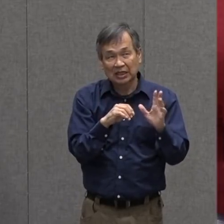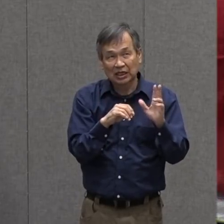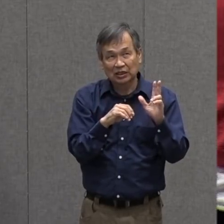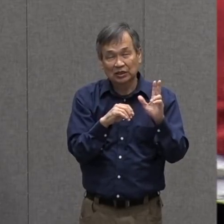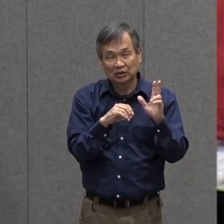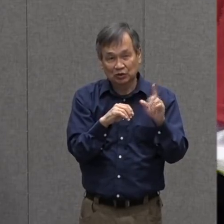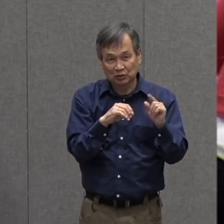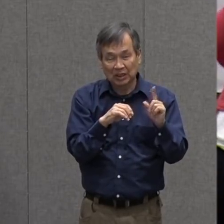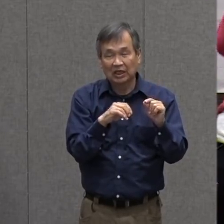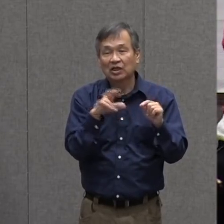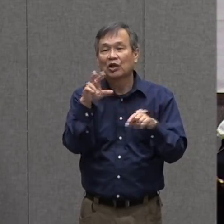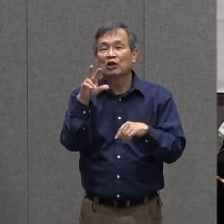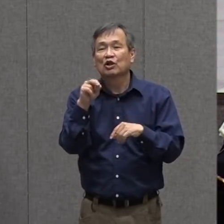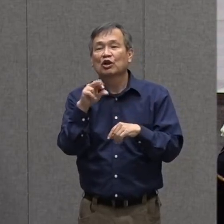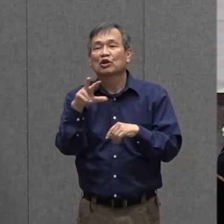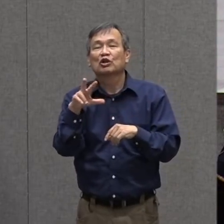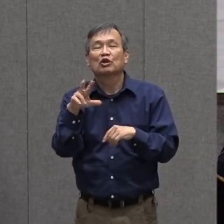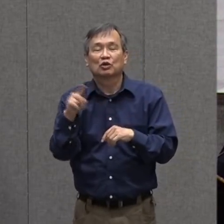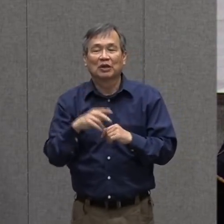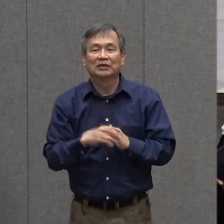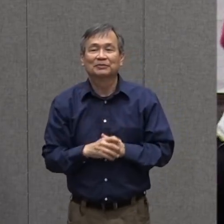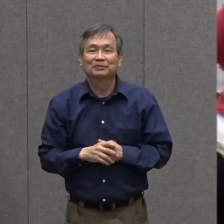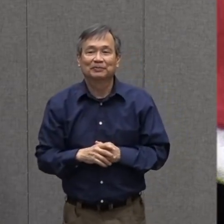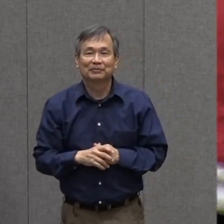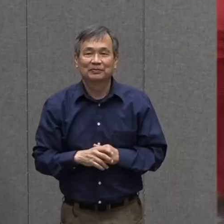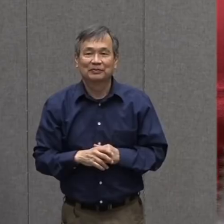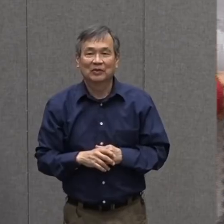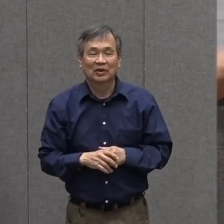It's definitely closer. All right?